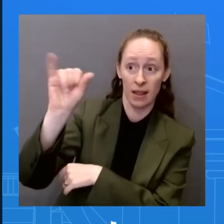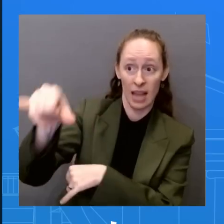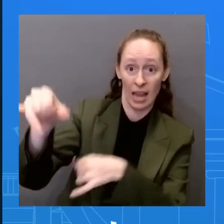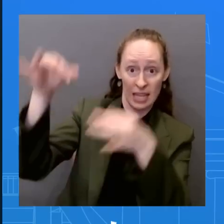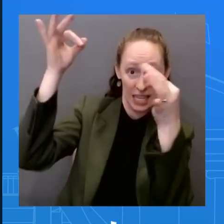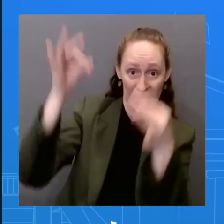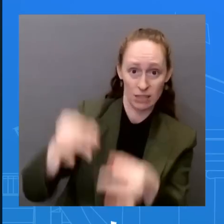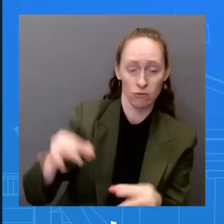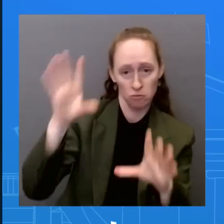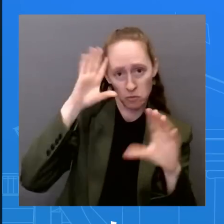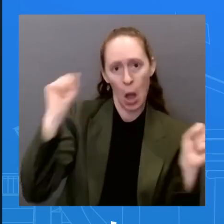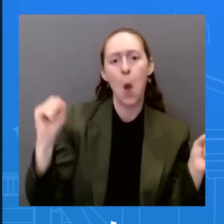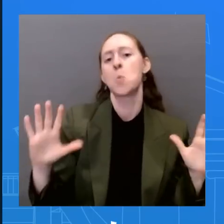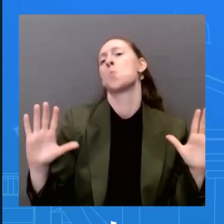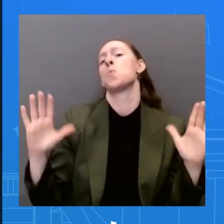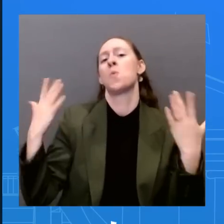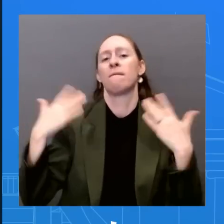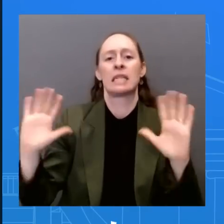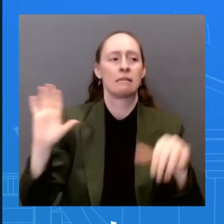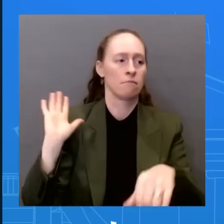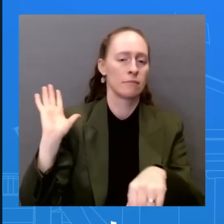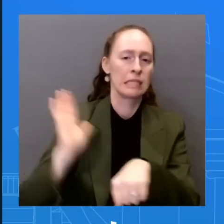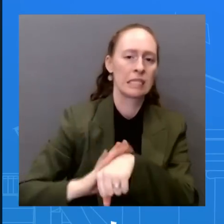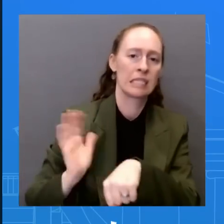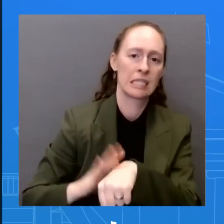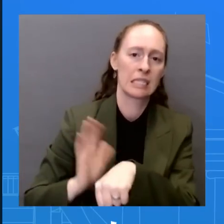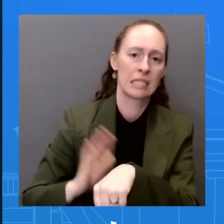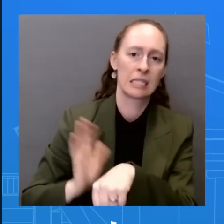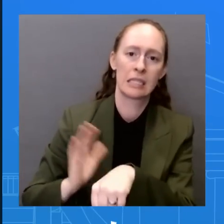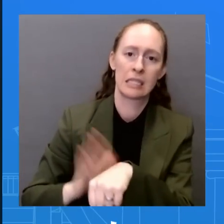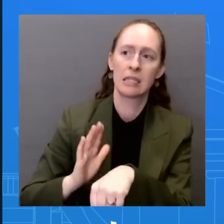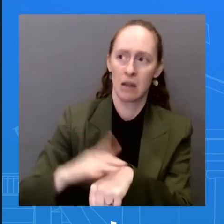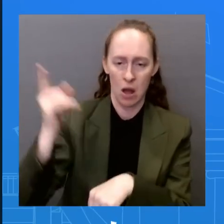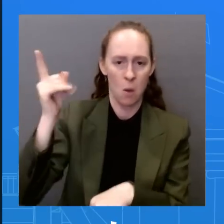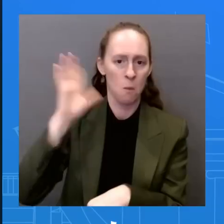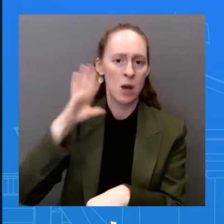something he has continuously reminded the country of since. So he's going to --